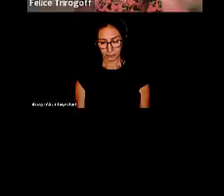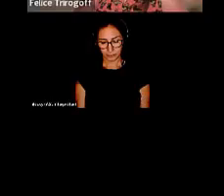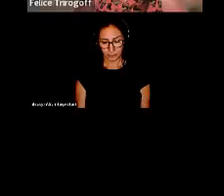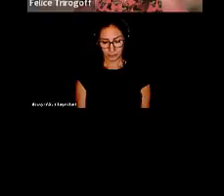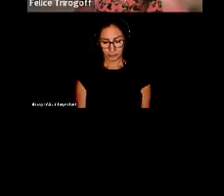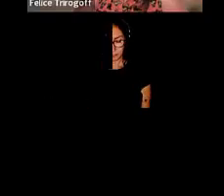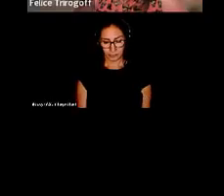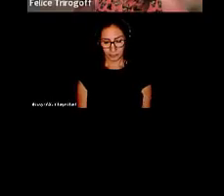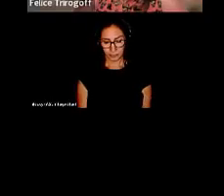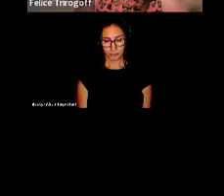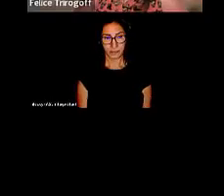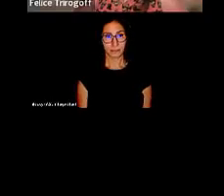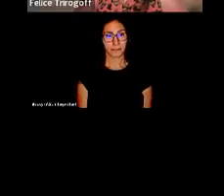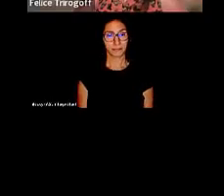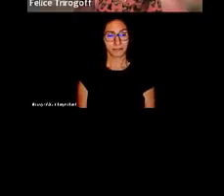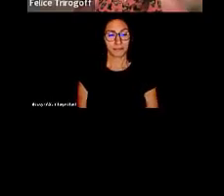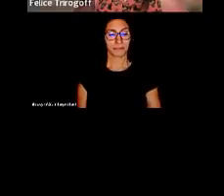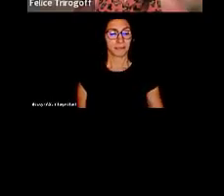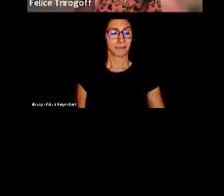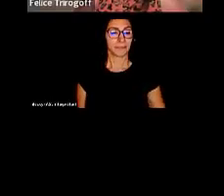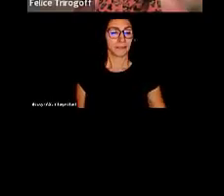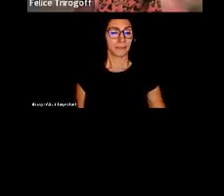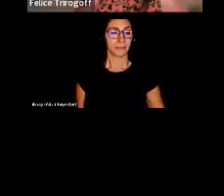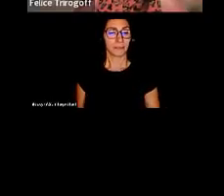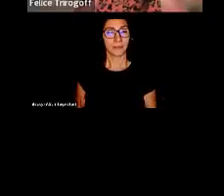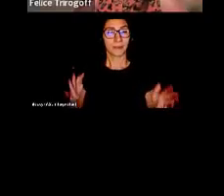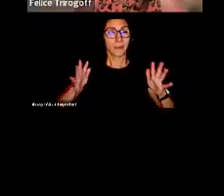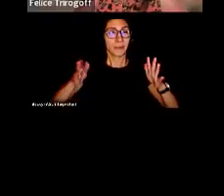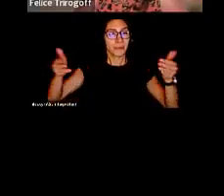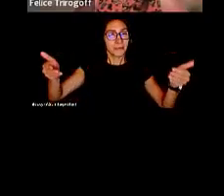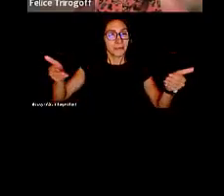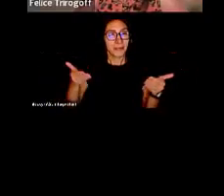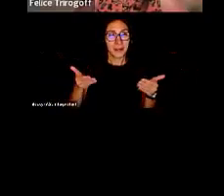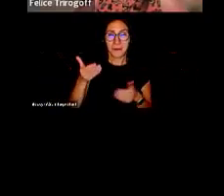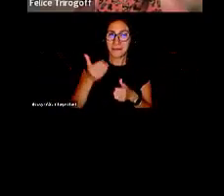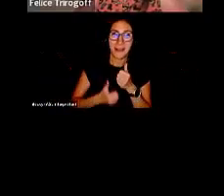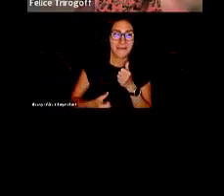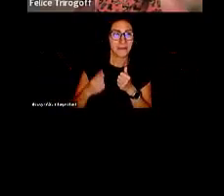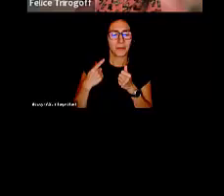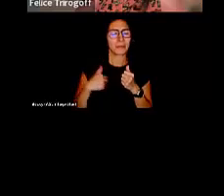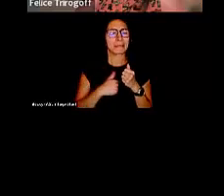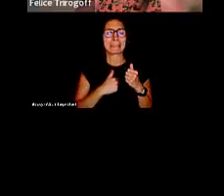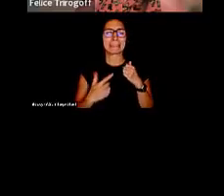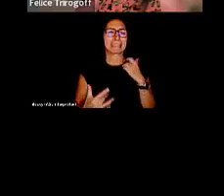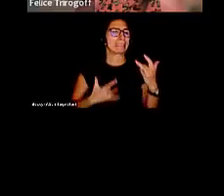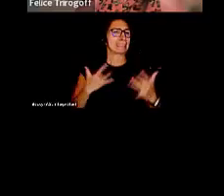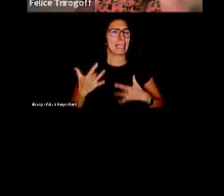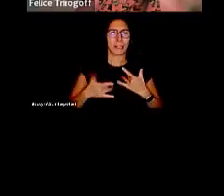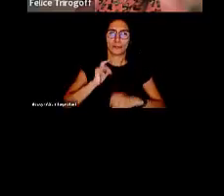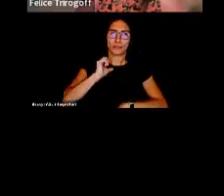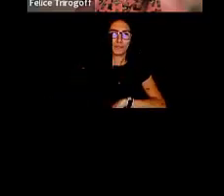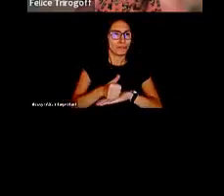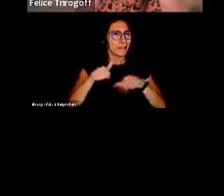Welcome, everyone. We're so excited to be having this event, "Bridging Research and Practice for Aging and Disability